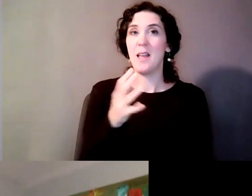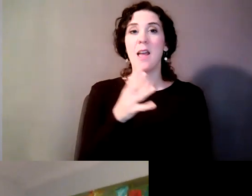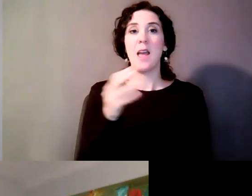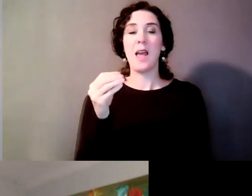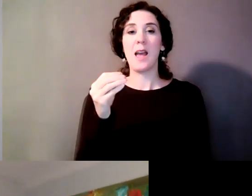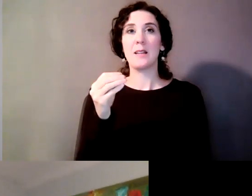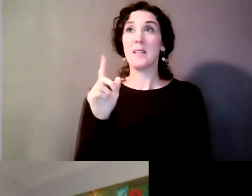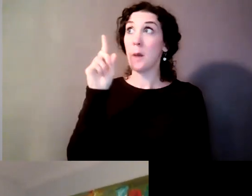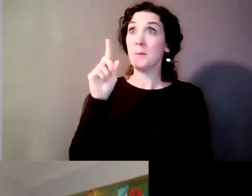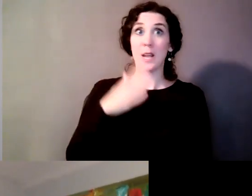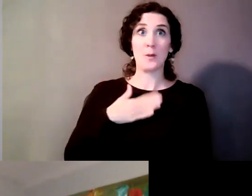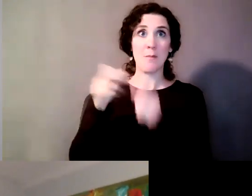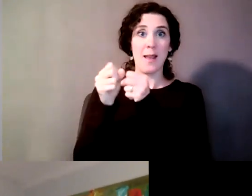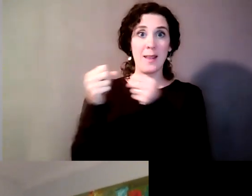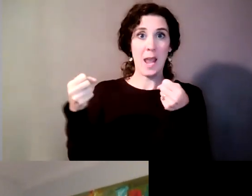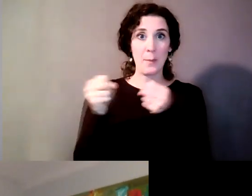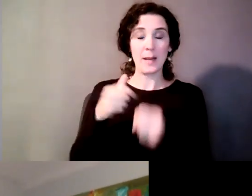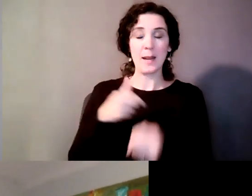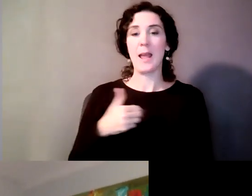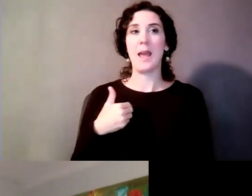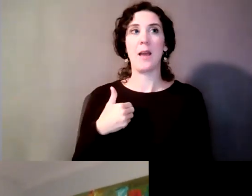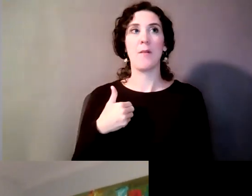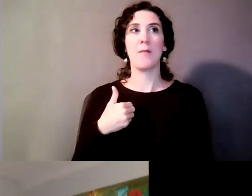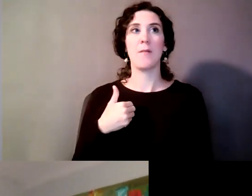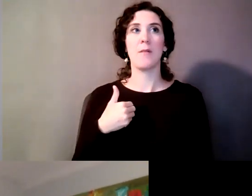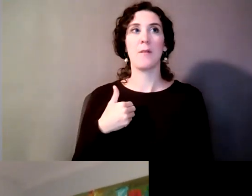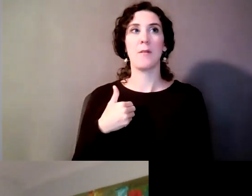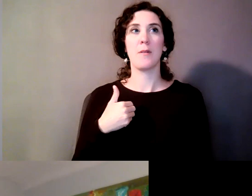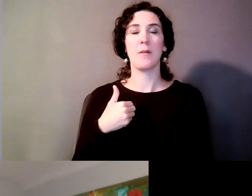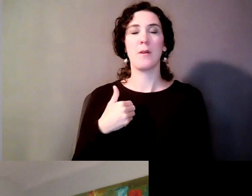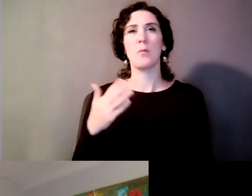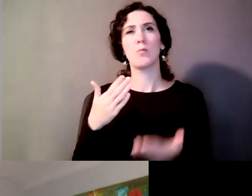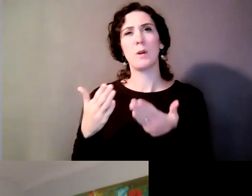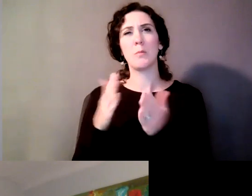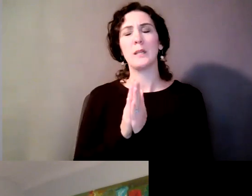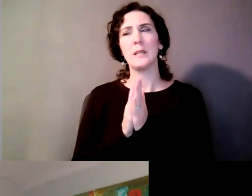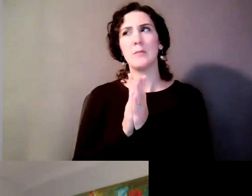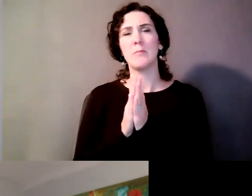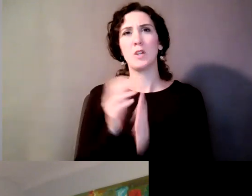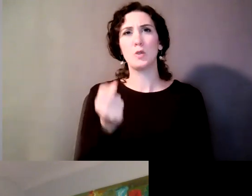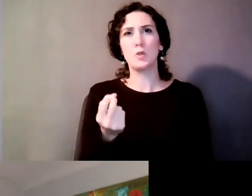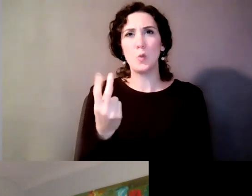Upstairs in my cabinet I have probably 12 lands of coffee